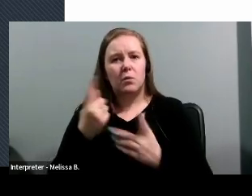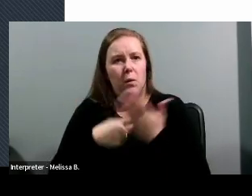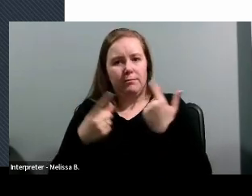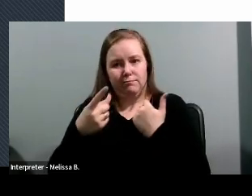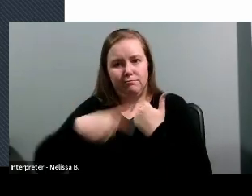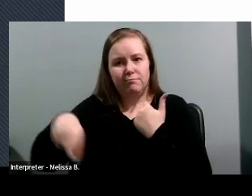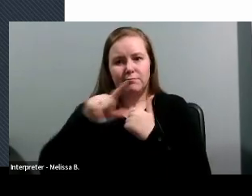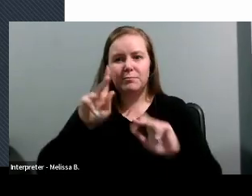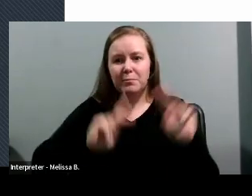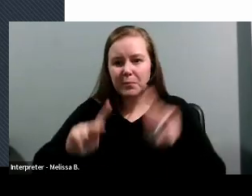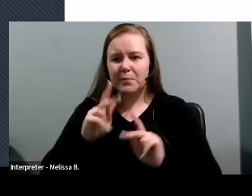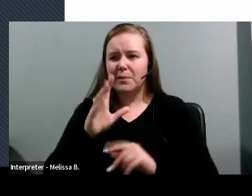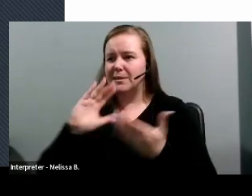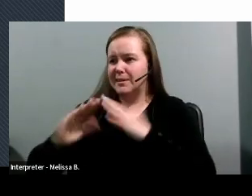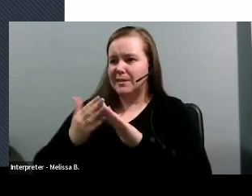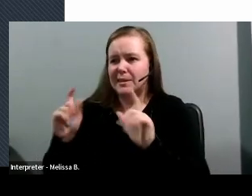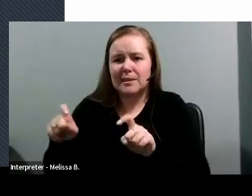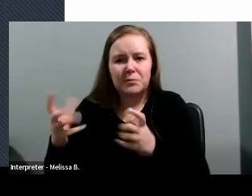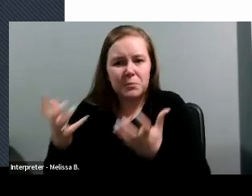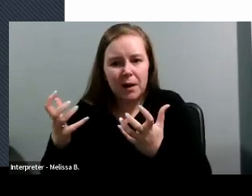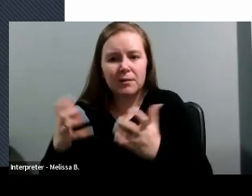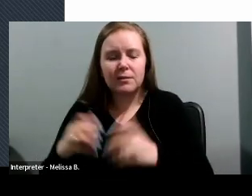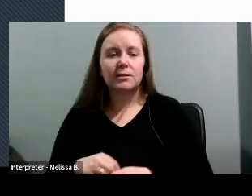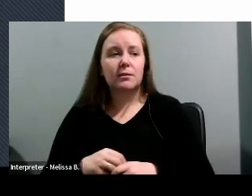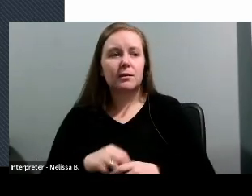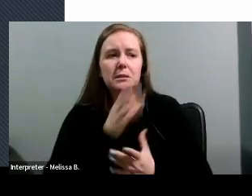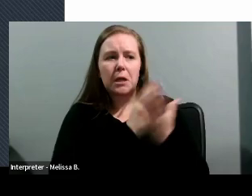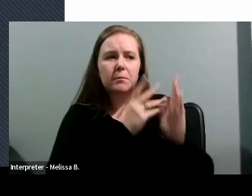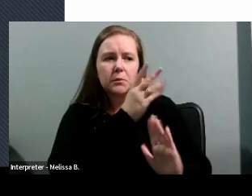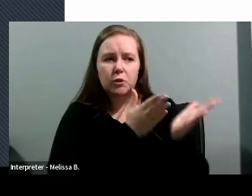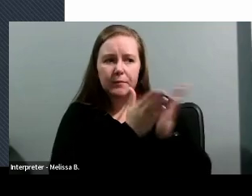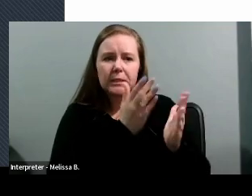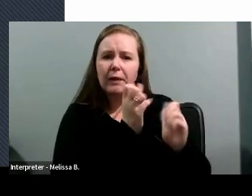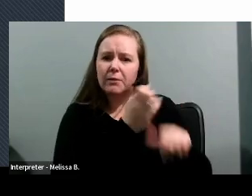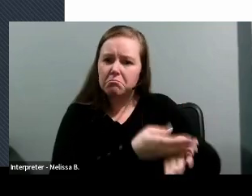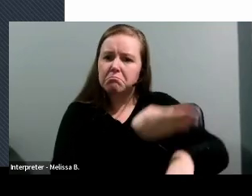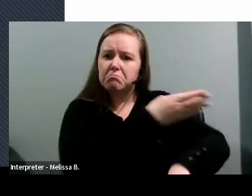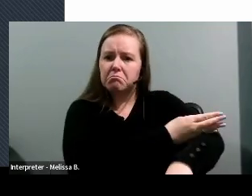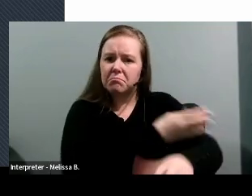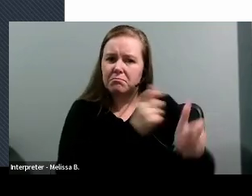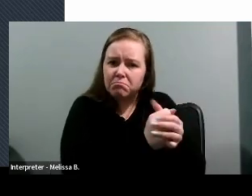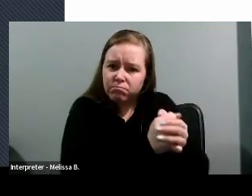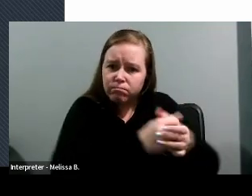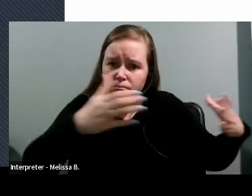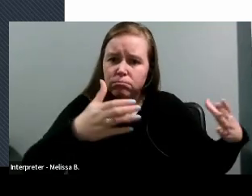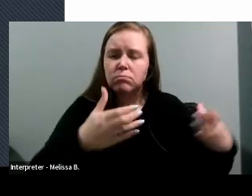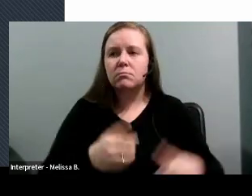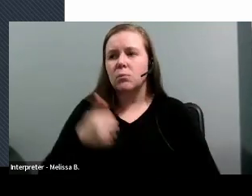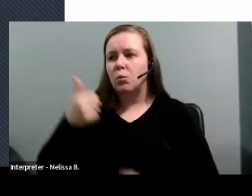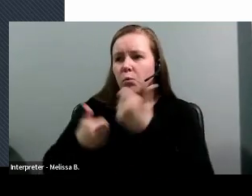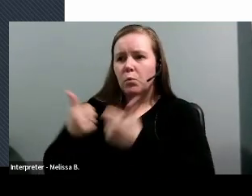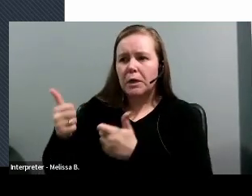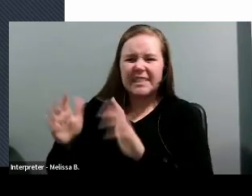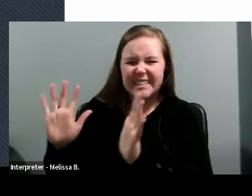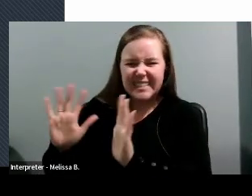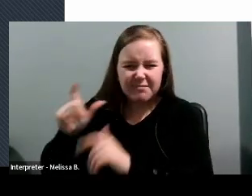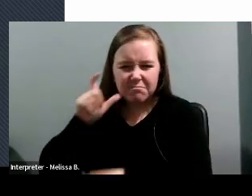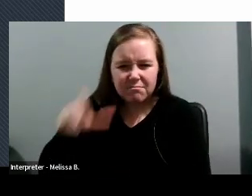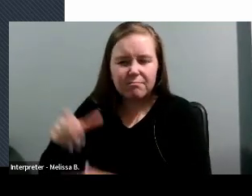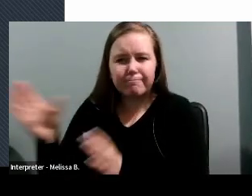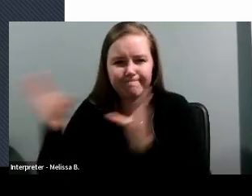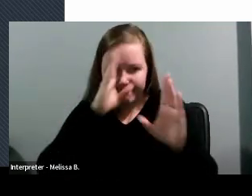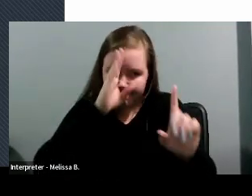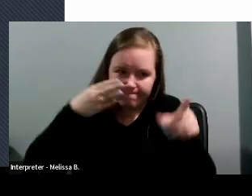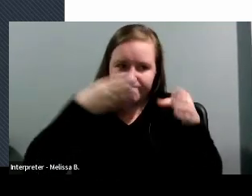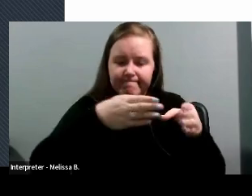Shannon Spencer (she/her): And what services need to be expanded, improved, and what needs to be… have more money put into it for the next year.